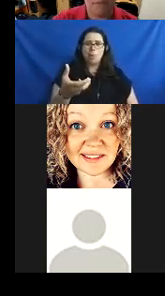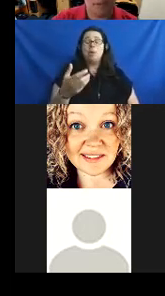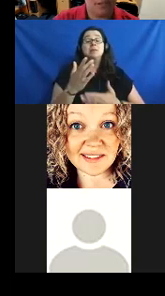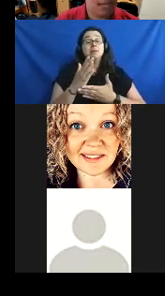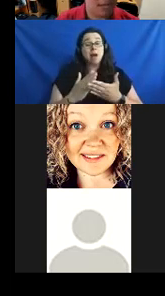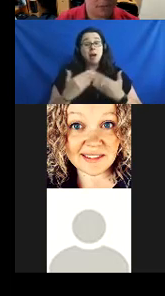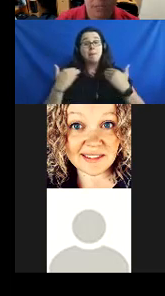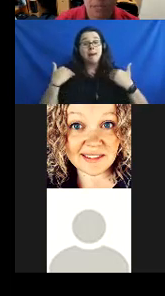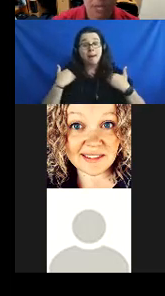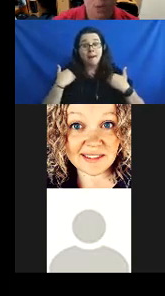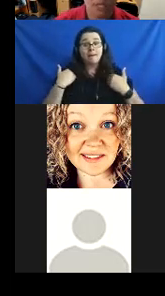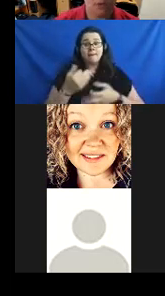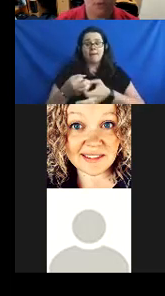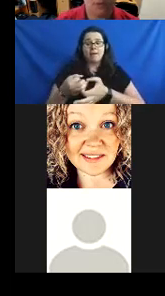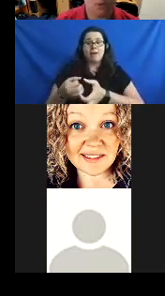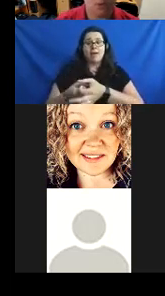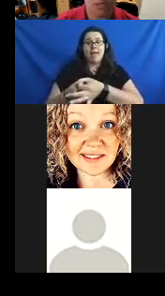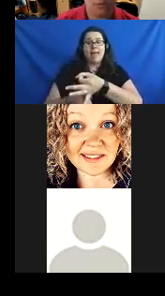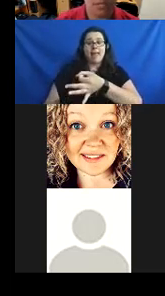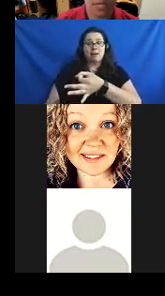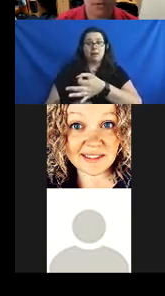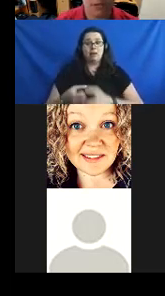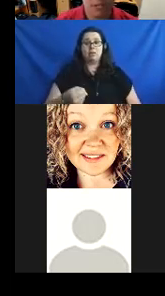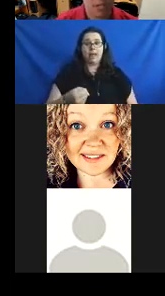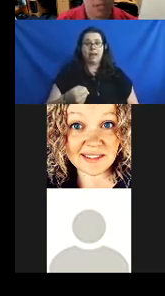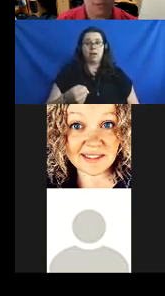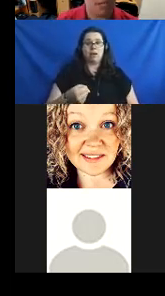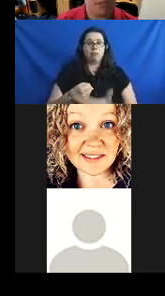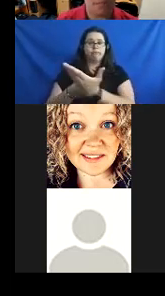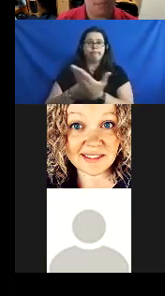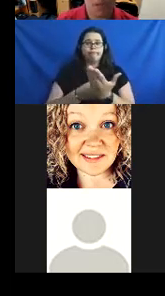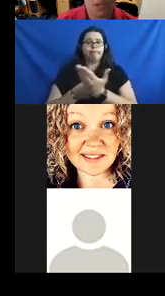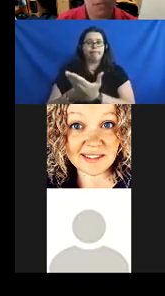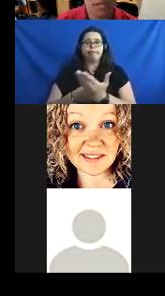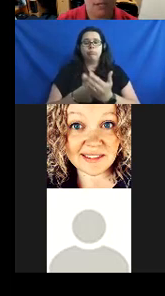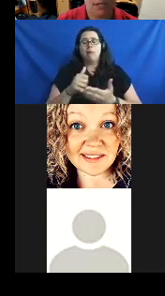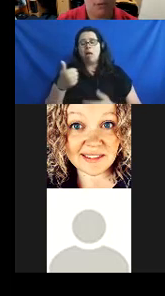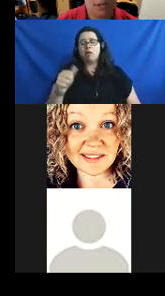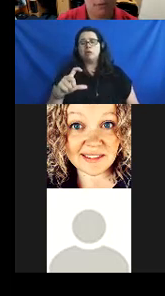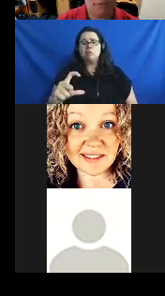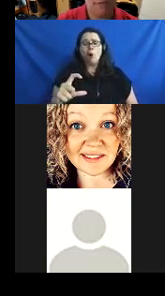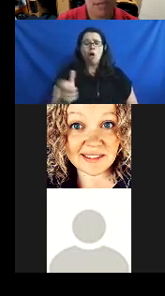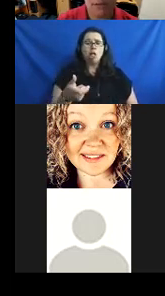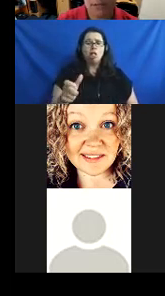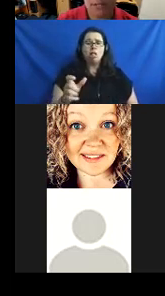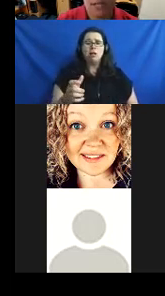SOME HAVE A HANDLE THAT YOU CAN OPEN AND SOME MAY BE SMALL WITHOUT A HANDLE.